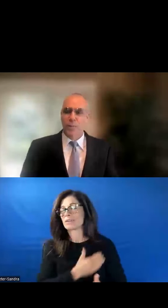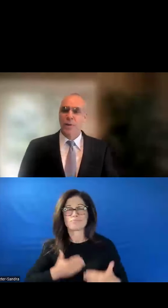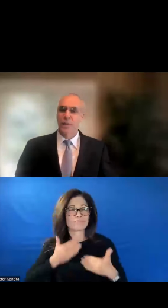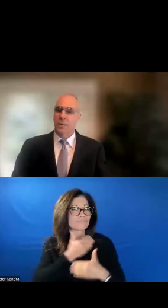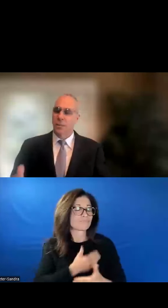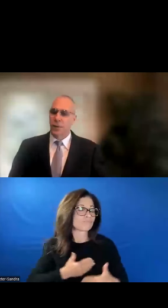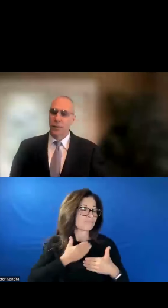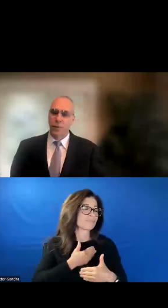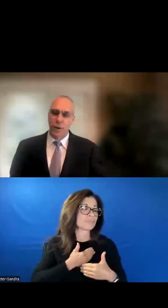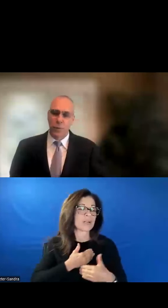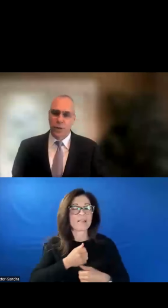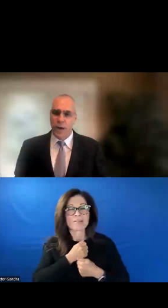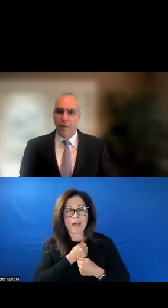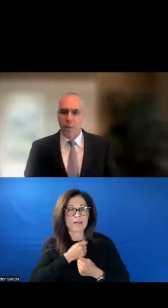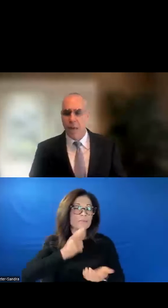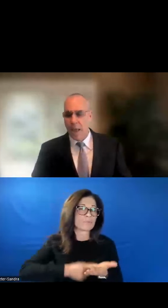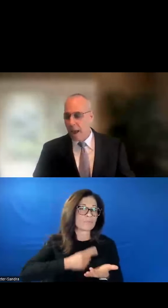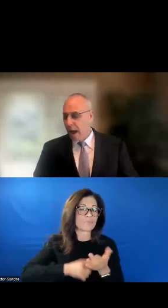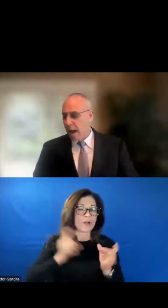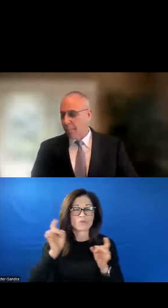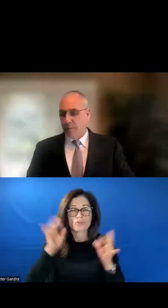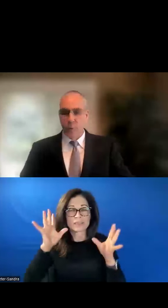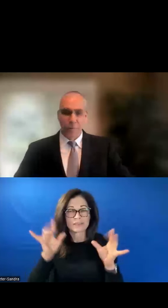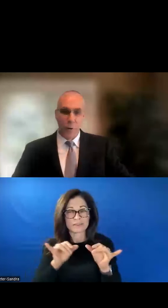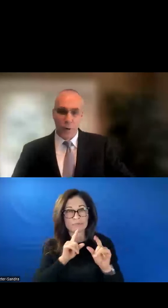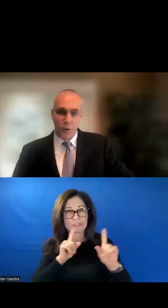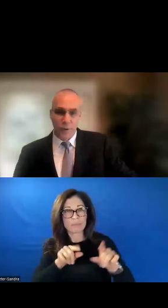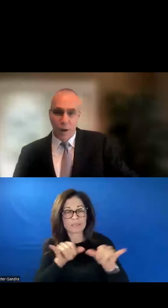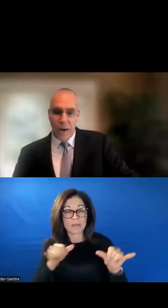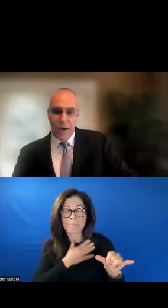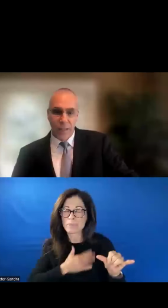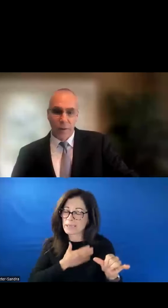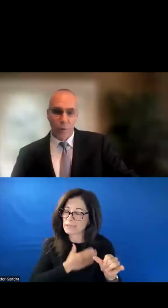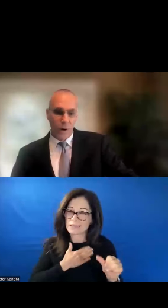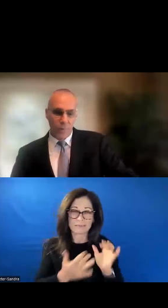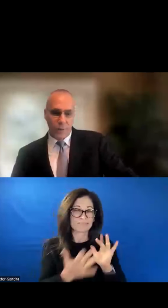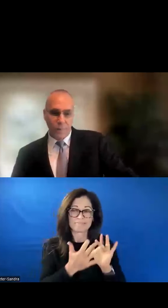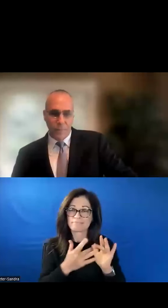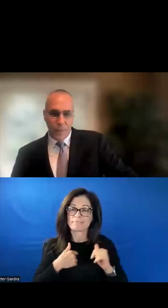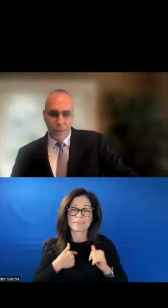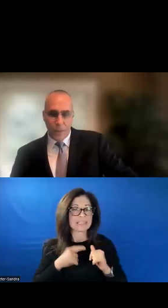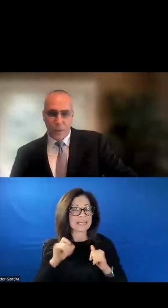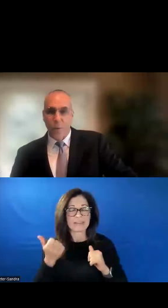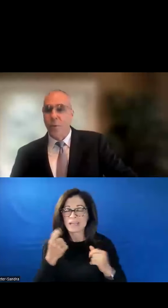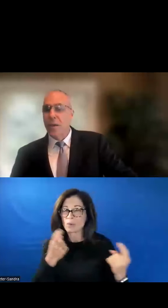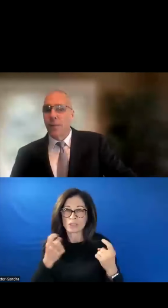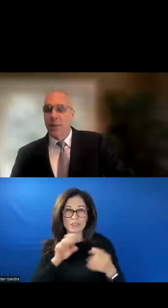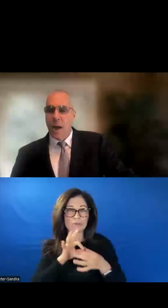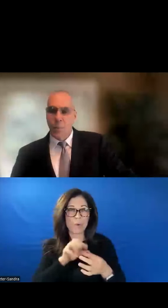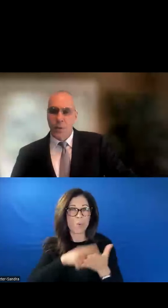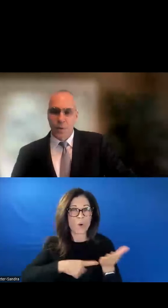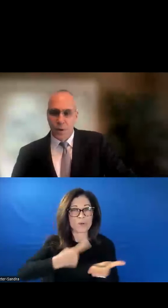RESPONSE SYSTEMS. FEEL FREE TO REACH OUT TO ME. THANK YOU FOR THIS OPPORTUNITY.